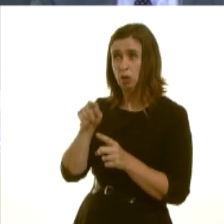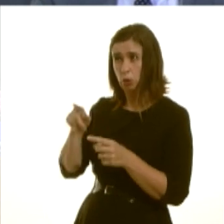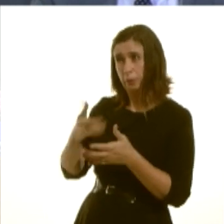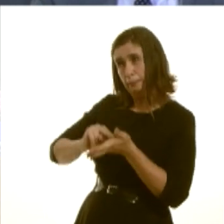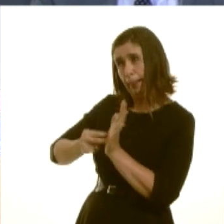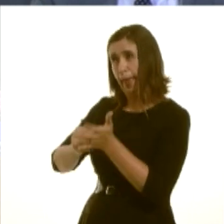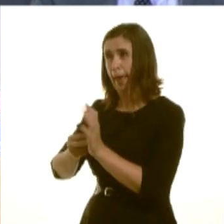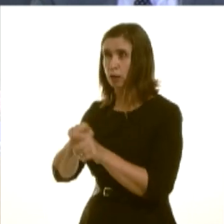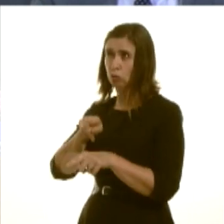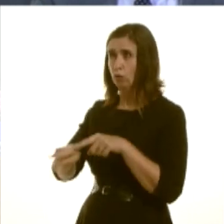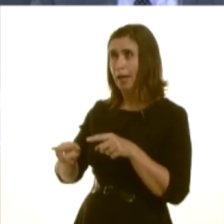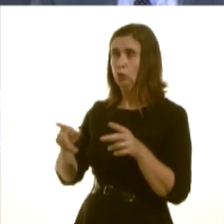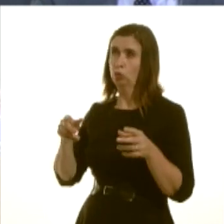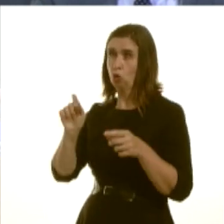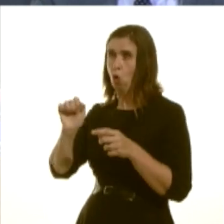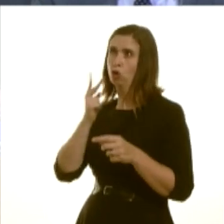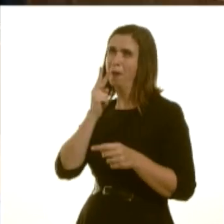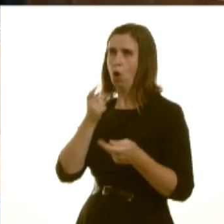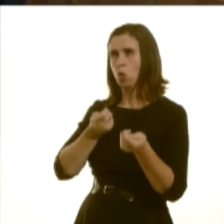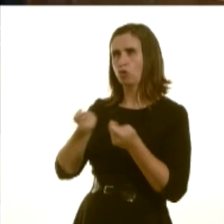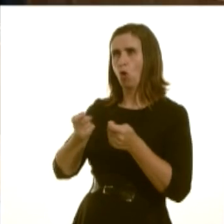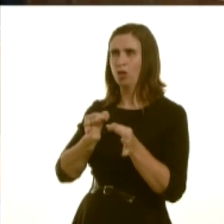of your tobacco control strategy? Carwyn Jones: The Member will be familiar